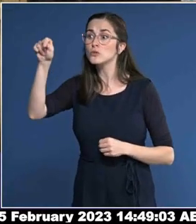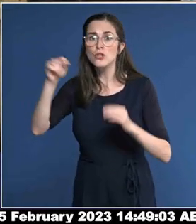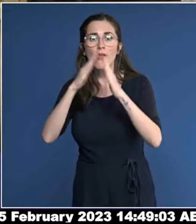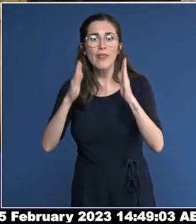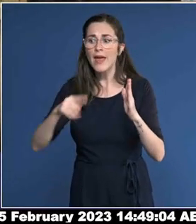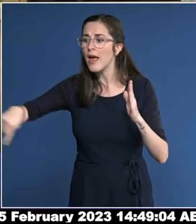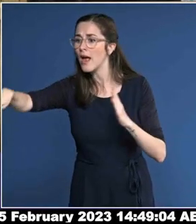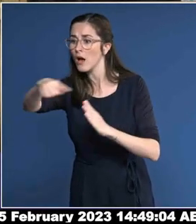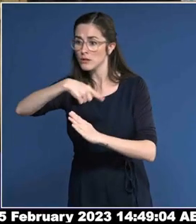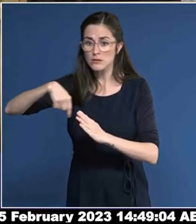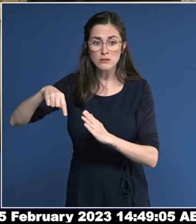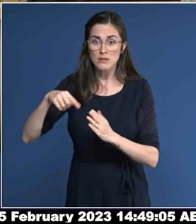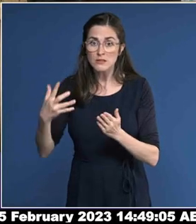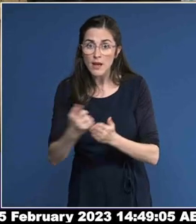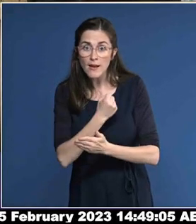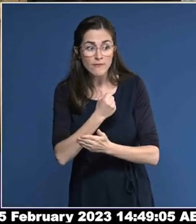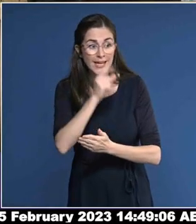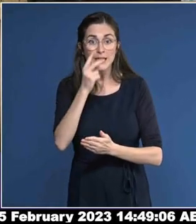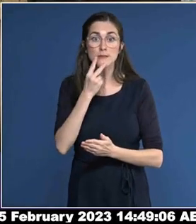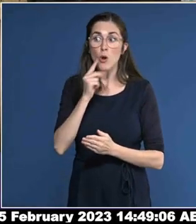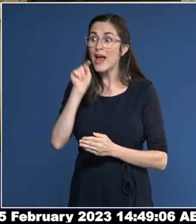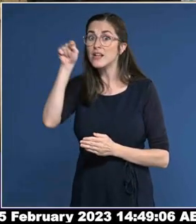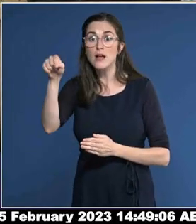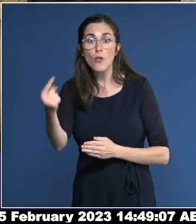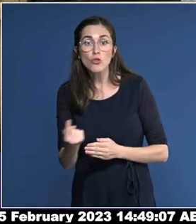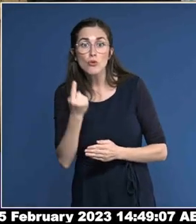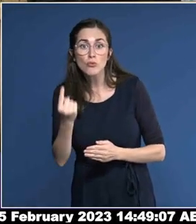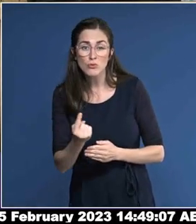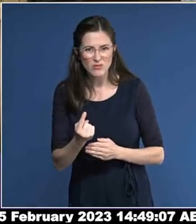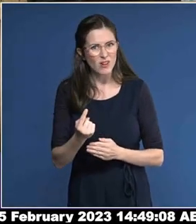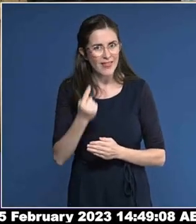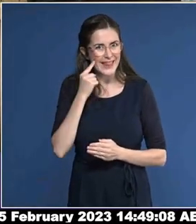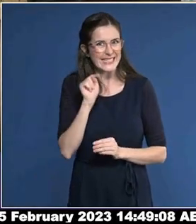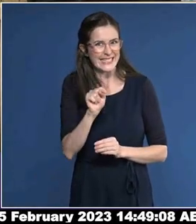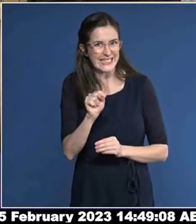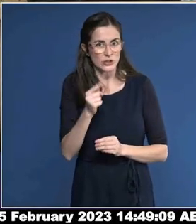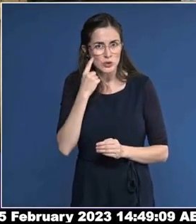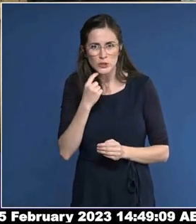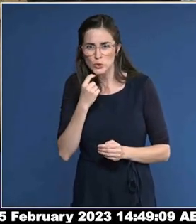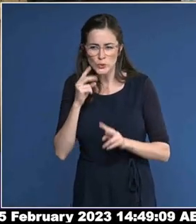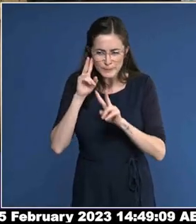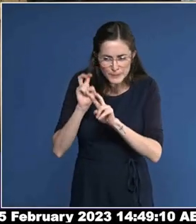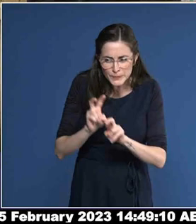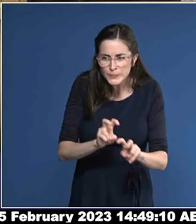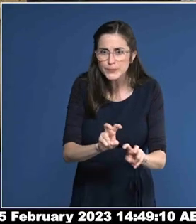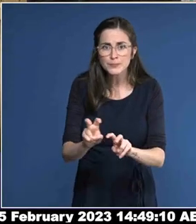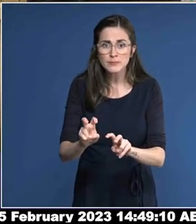I think that's critically important to look at every possible opportunity to be able to uphold that person's right to smoke.